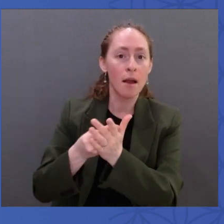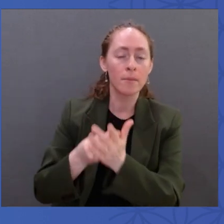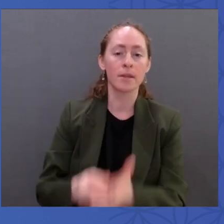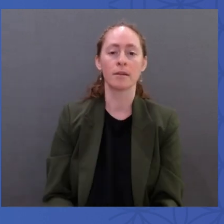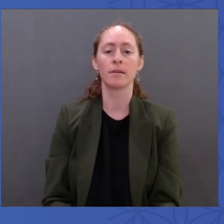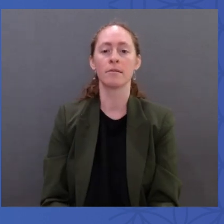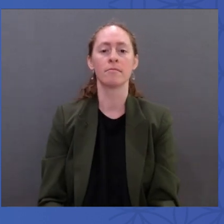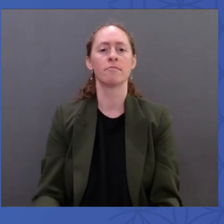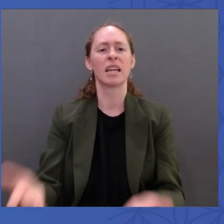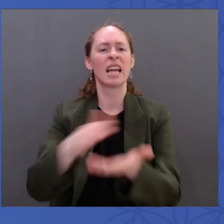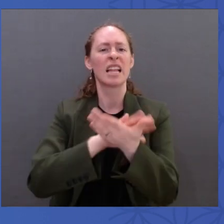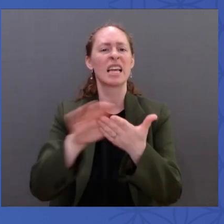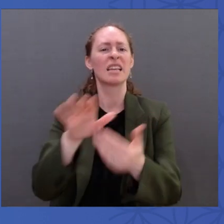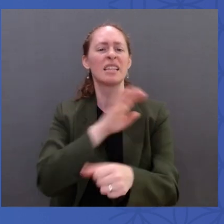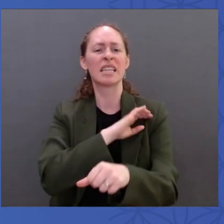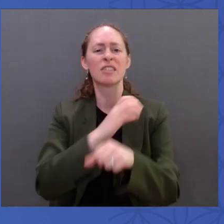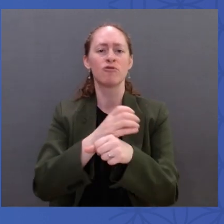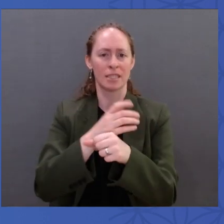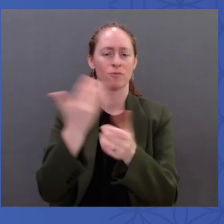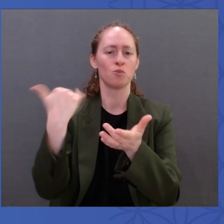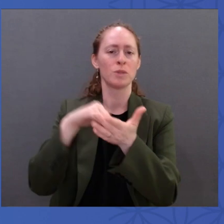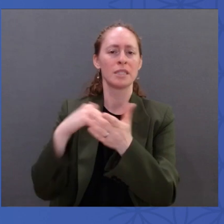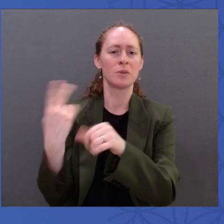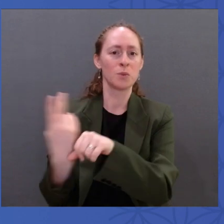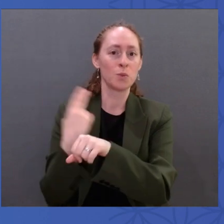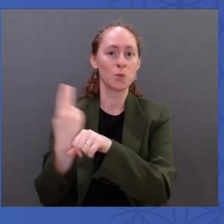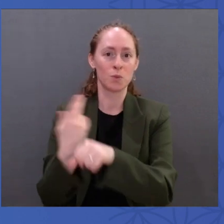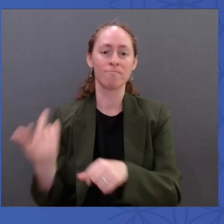Fittingly, the IPEF could act as a broad structure